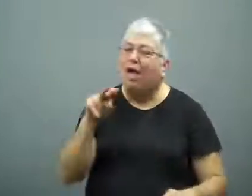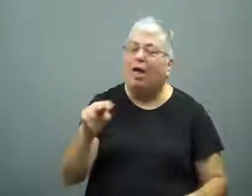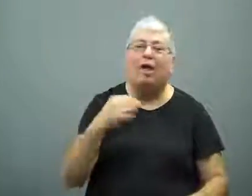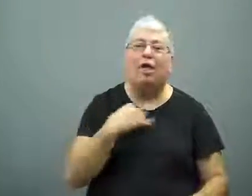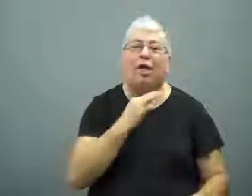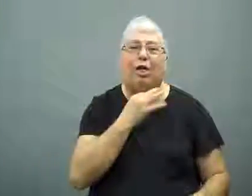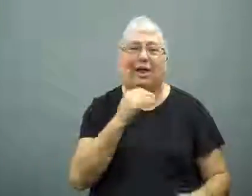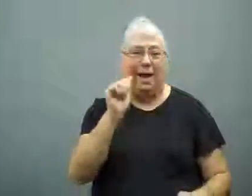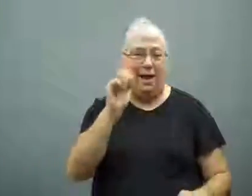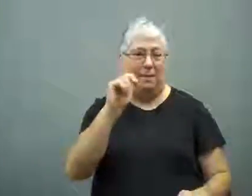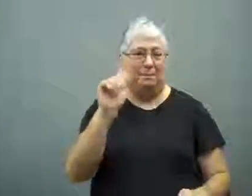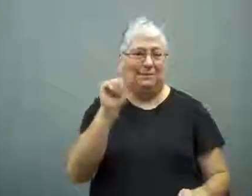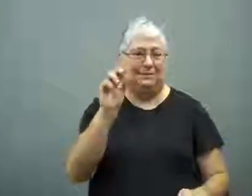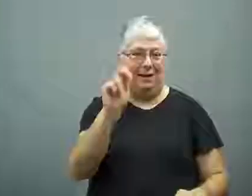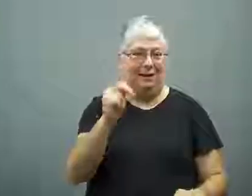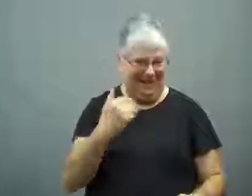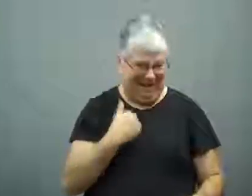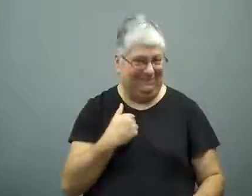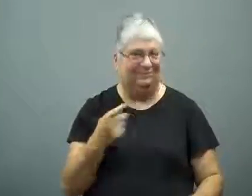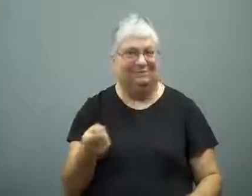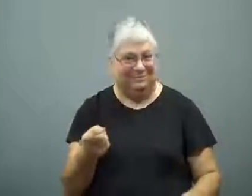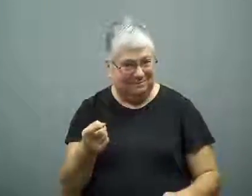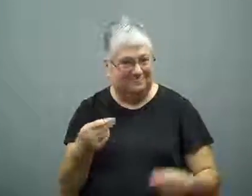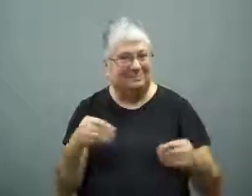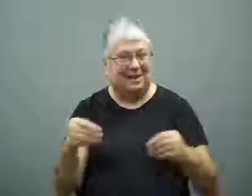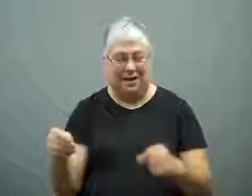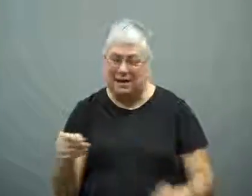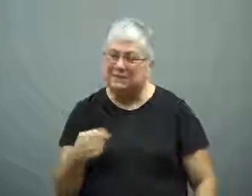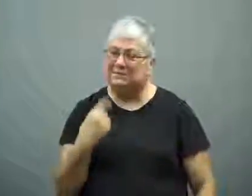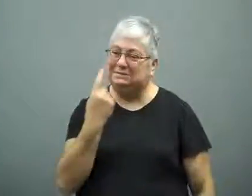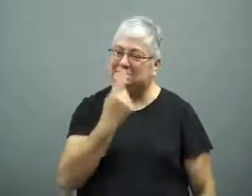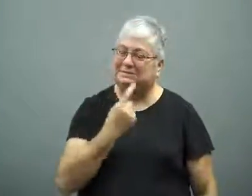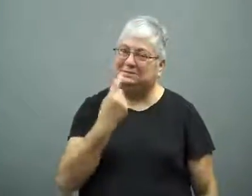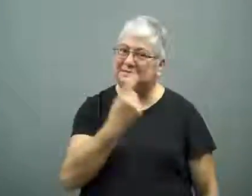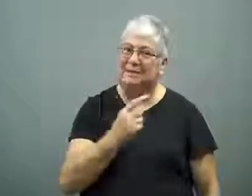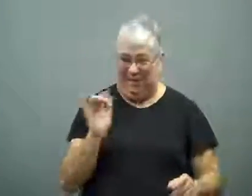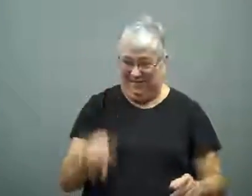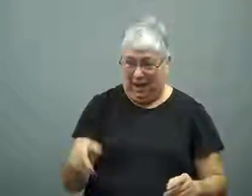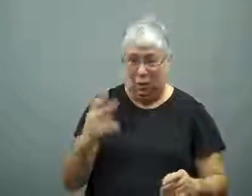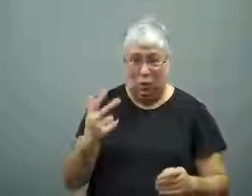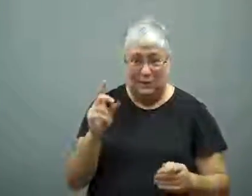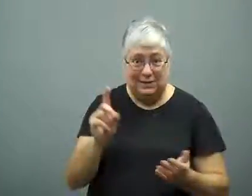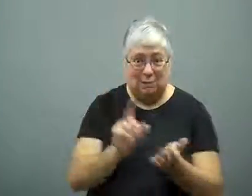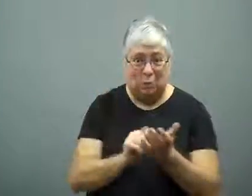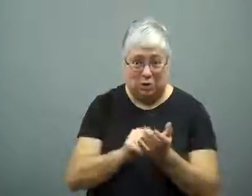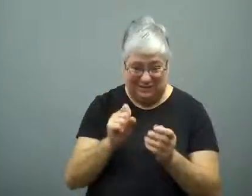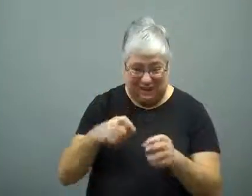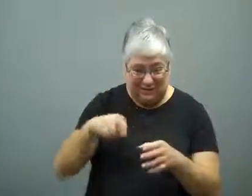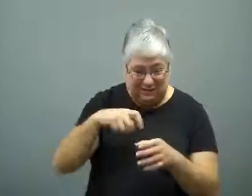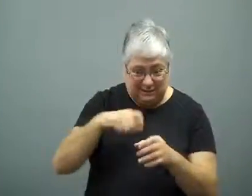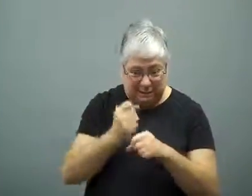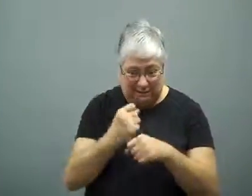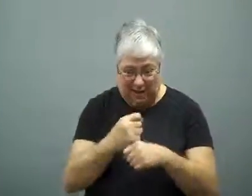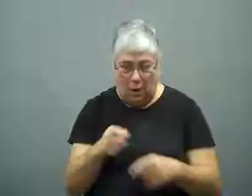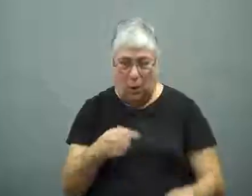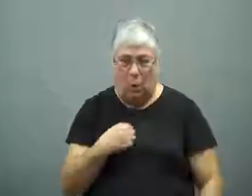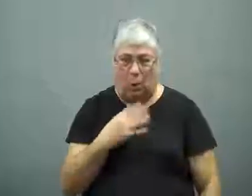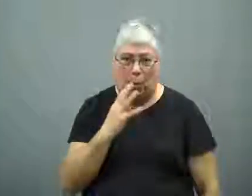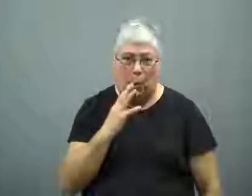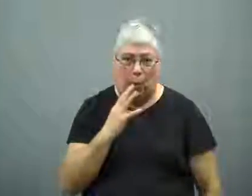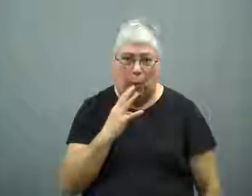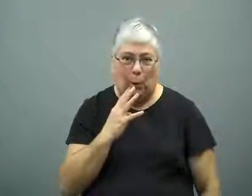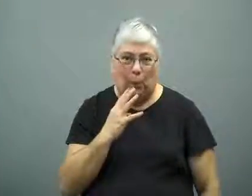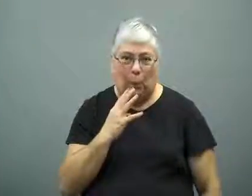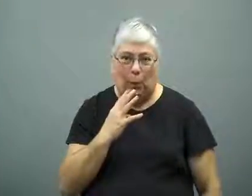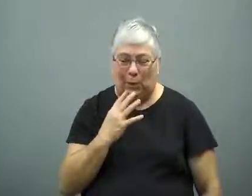I looked and Amazon is selling them.